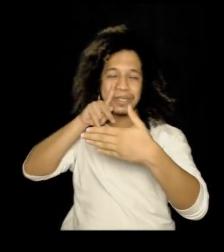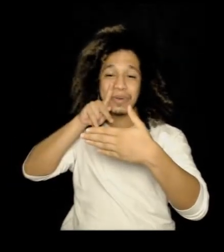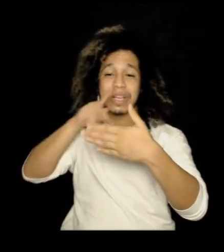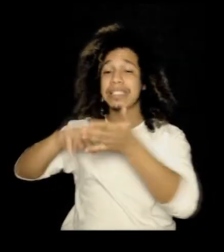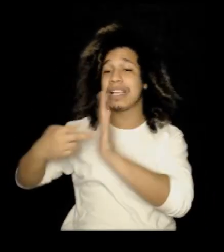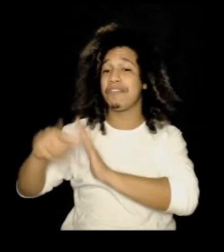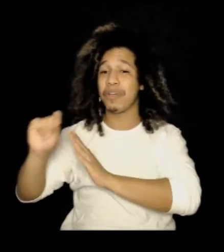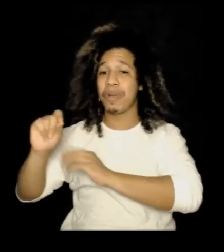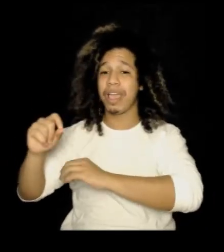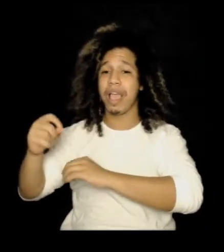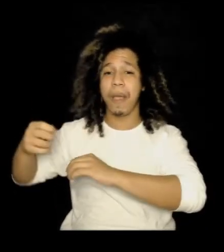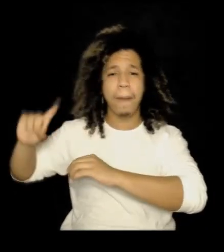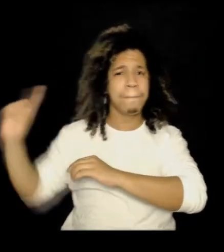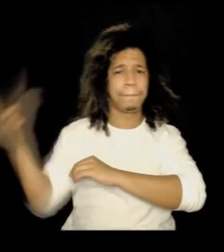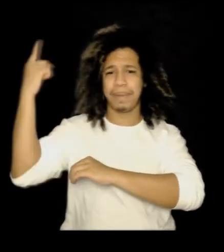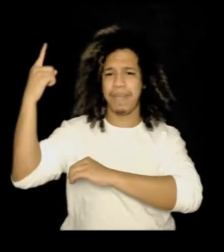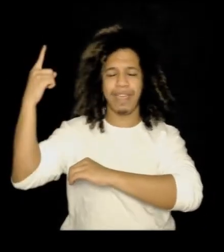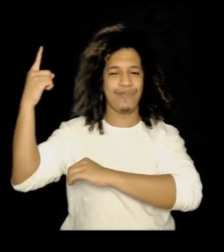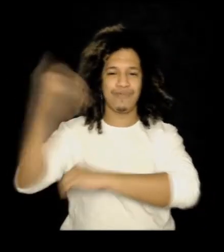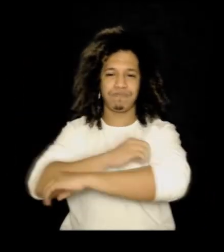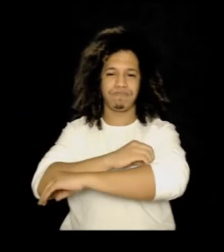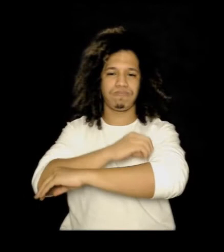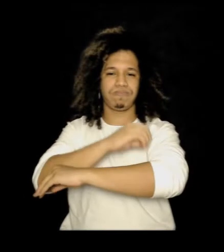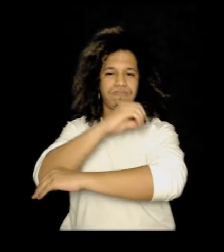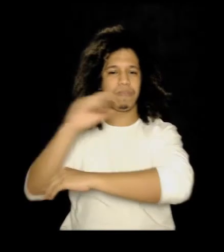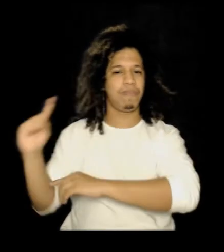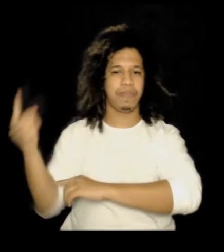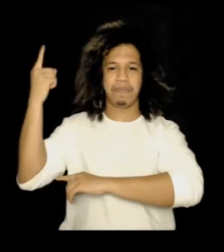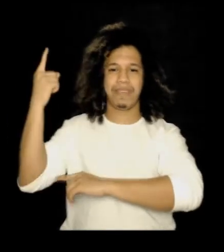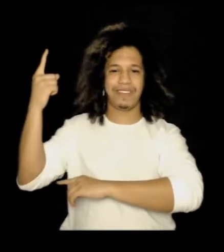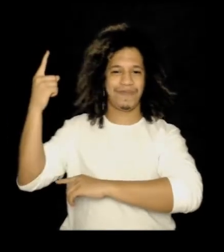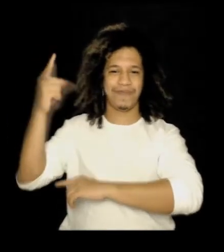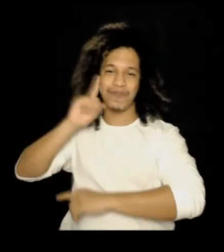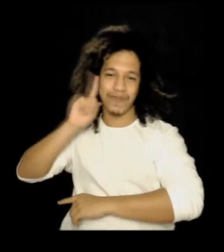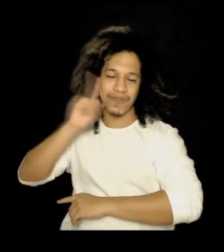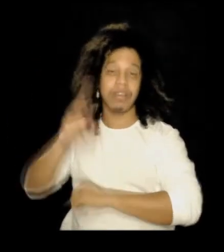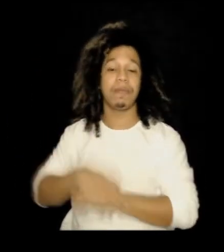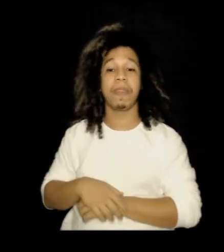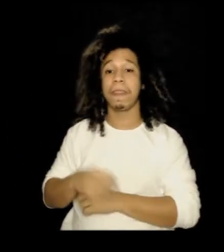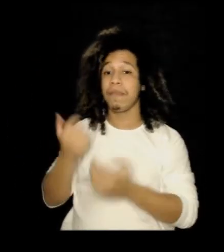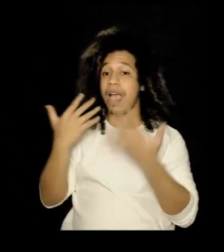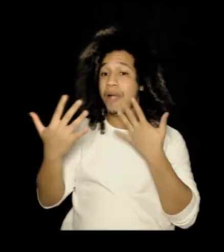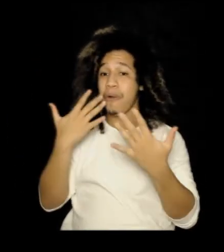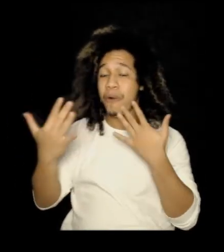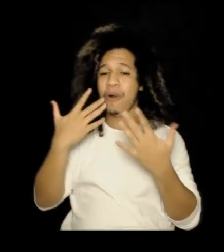João Pessoa is the easternmost point of the Americas, it means it’s where the sun rises first.